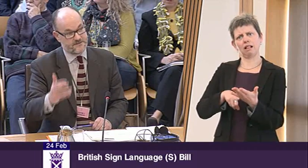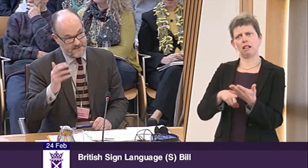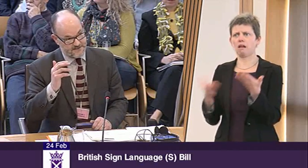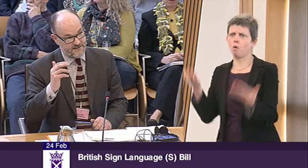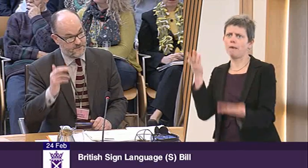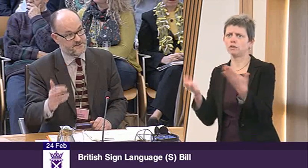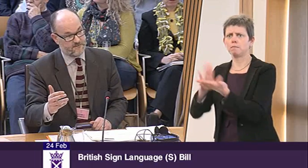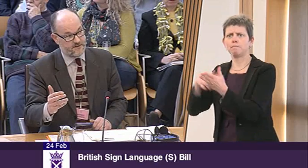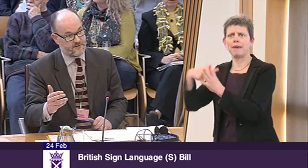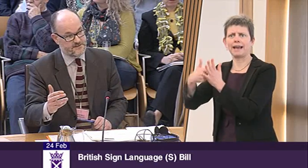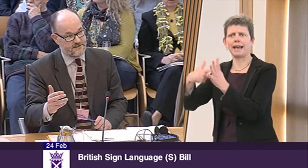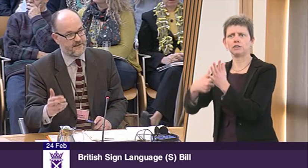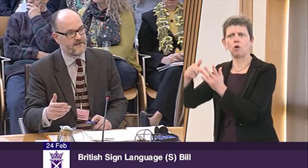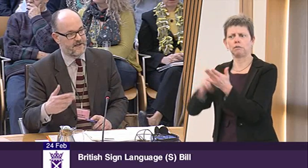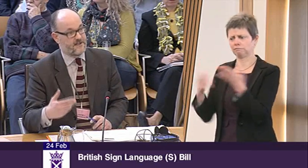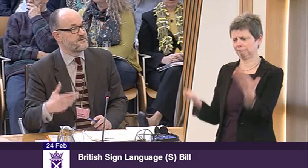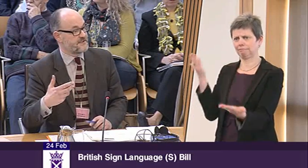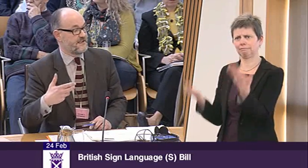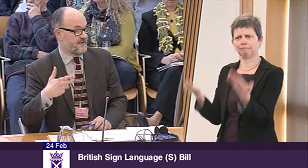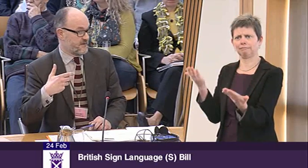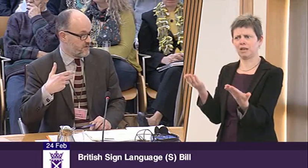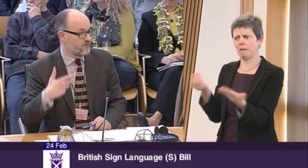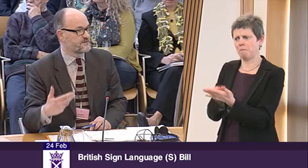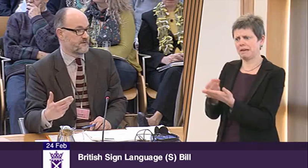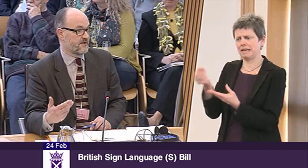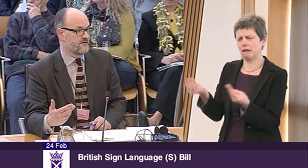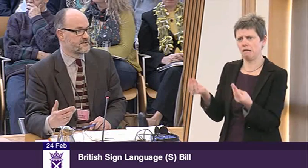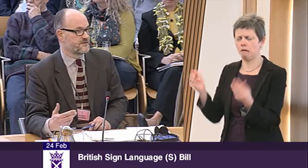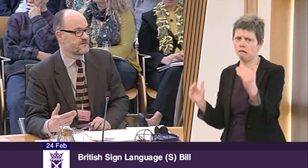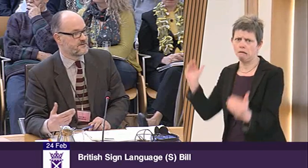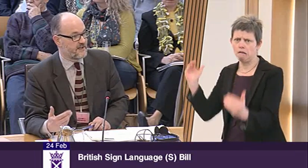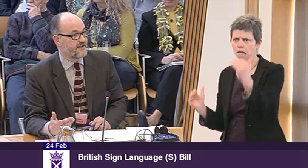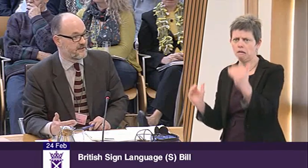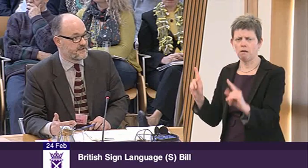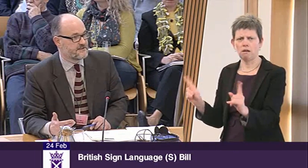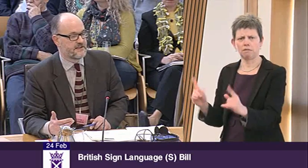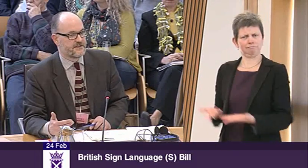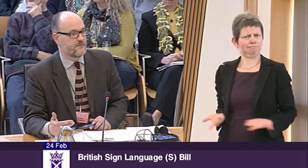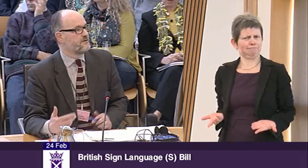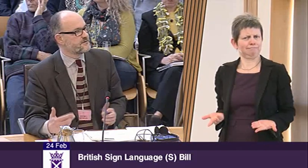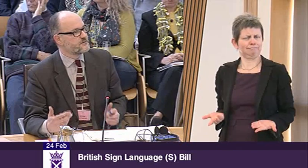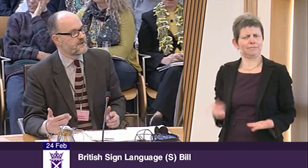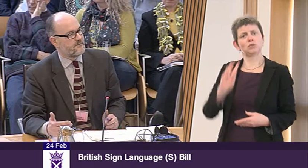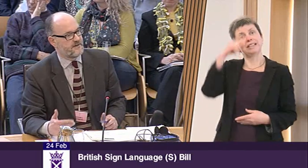users as a linguistic minority. It also encourages us to recognise that we are not talking about